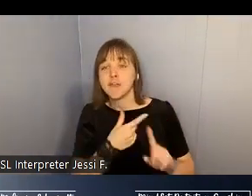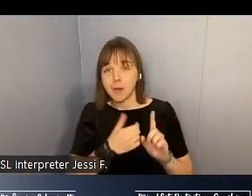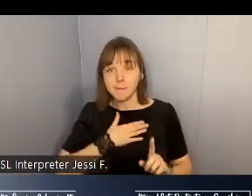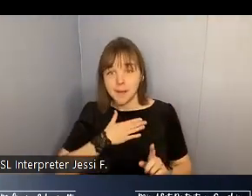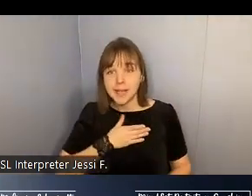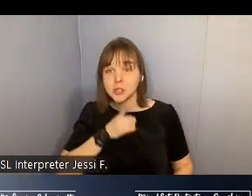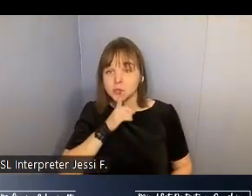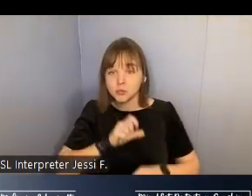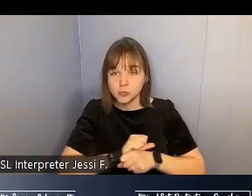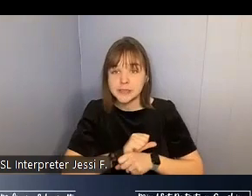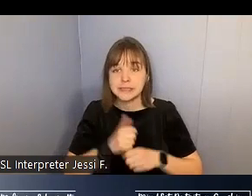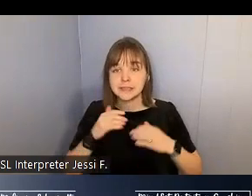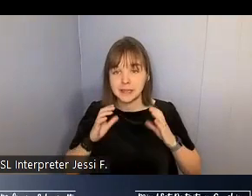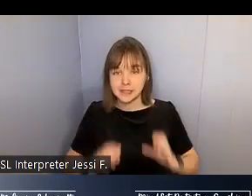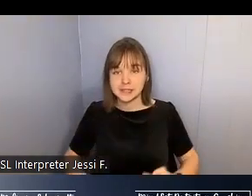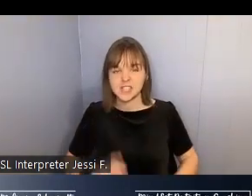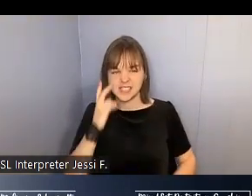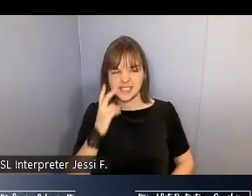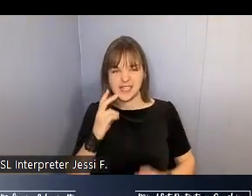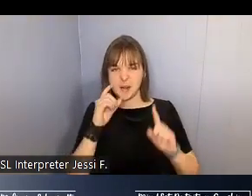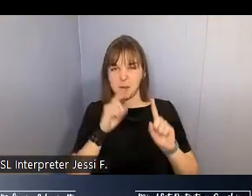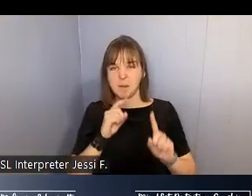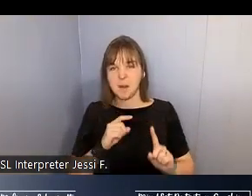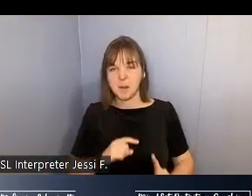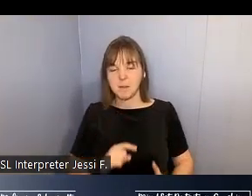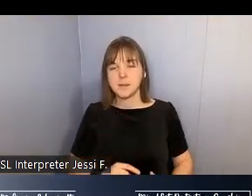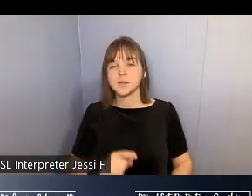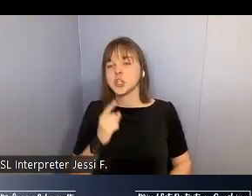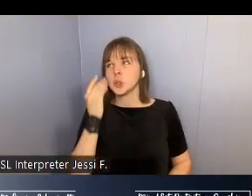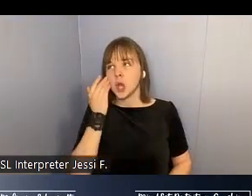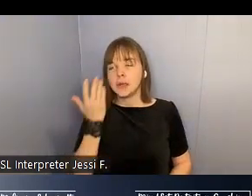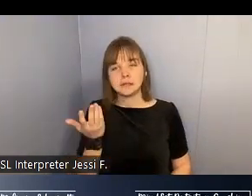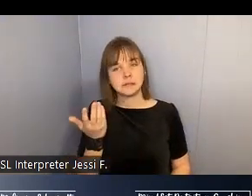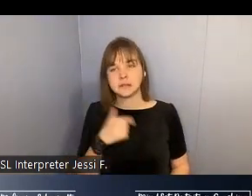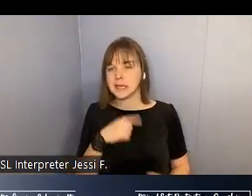And once you know what they are, you call them out. You can account for them.